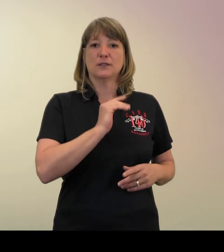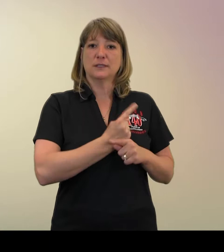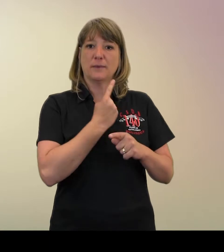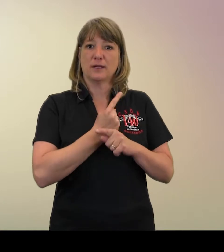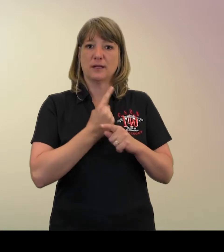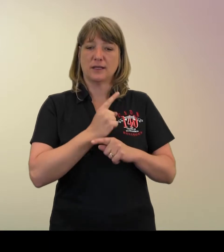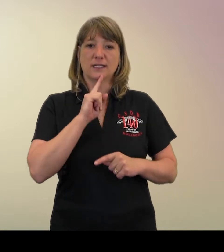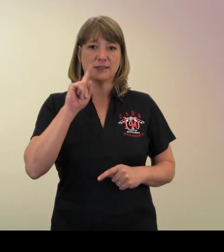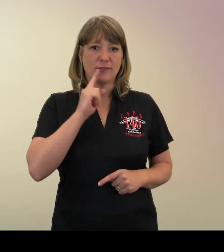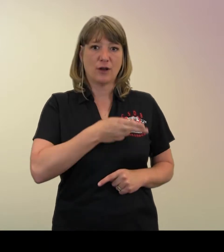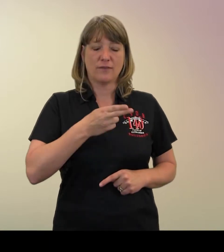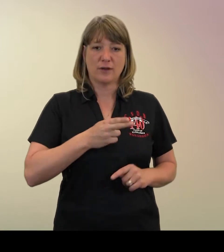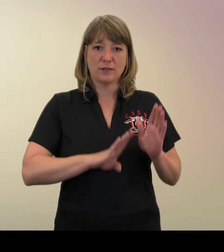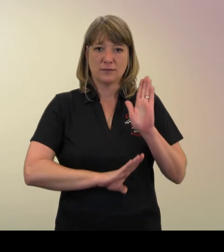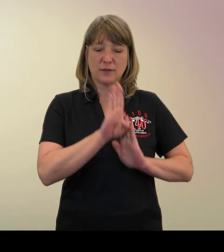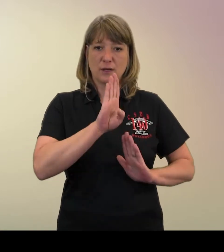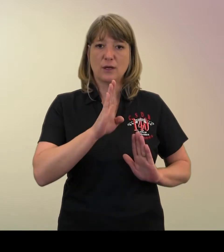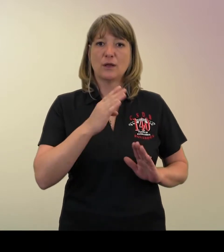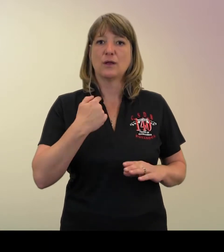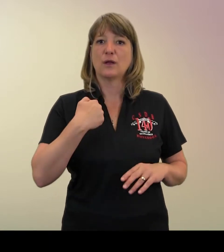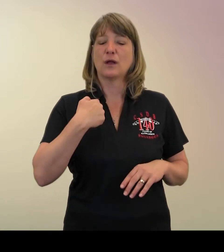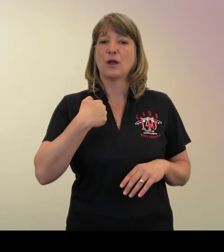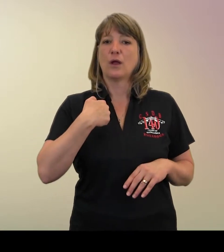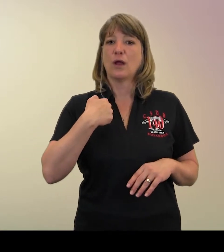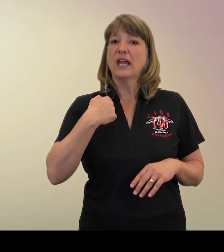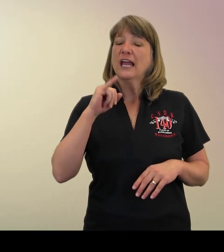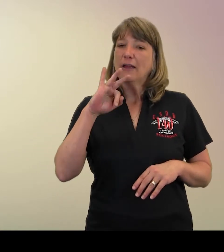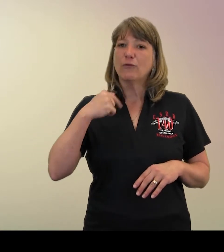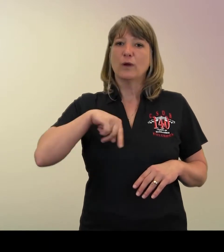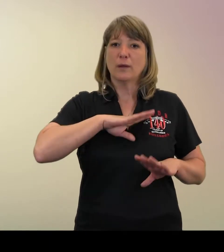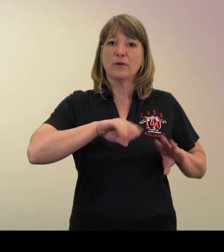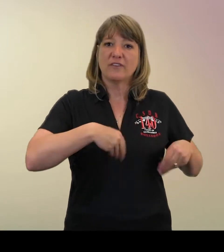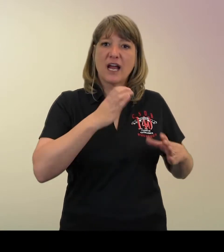Again, for children, who are typically developing, who are deaf and hard of hearing, as long as we